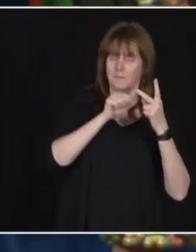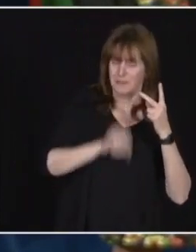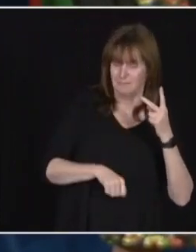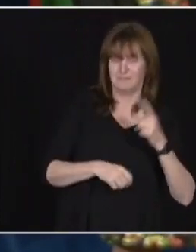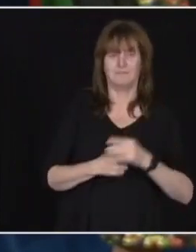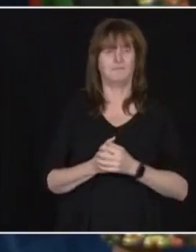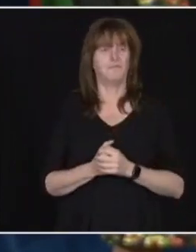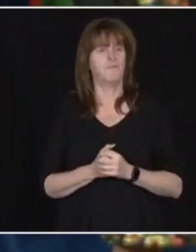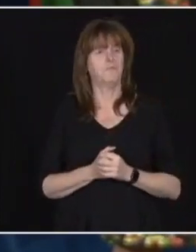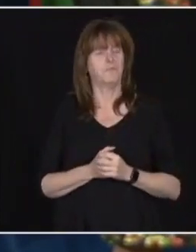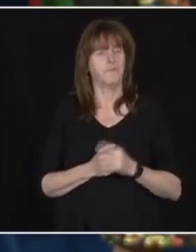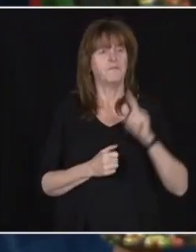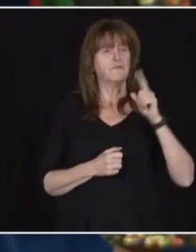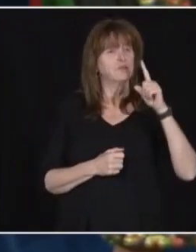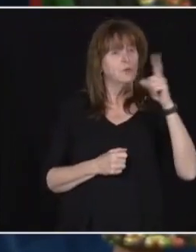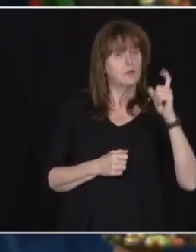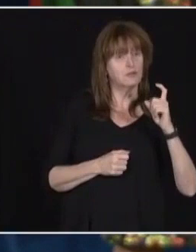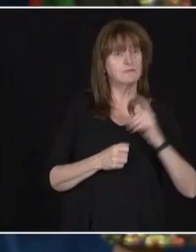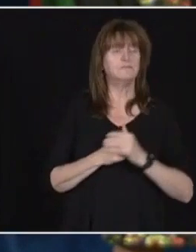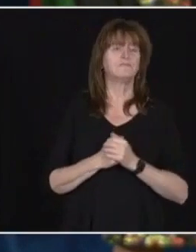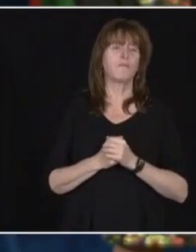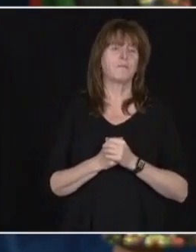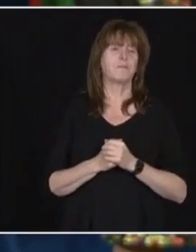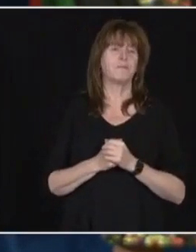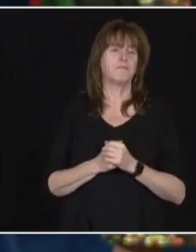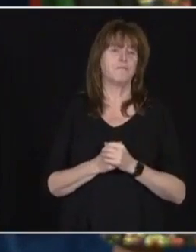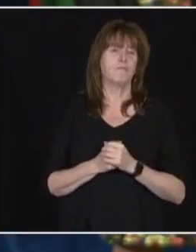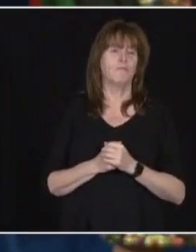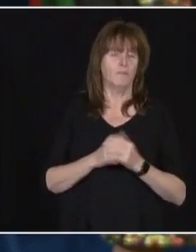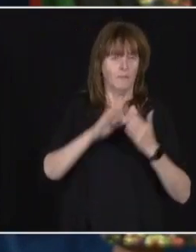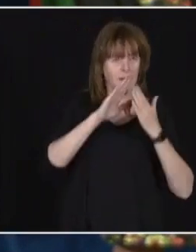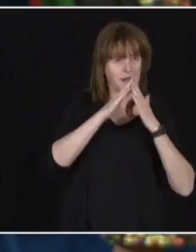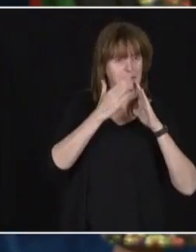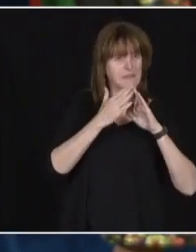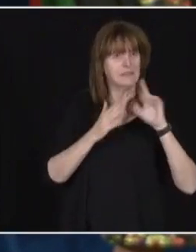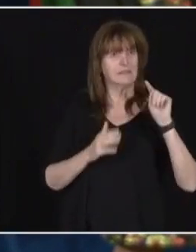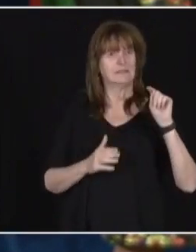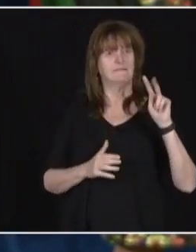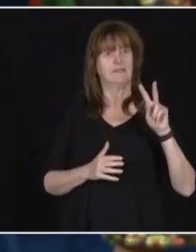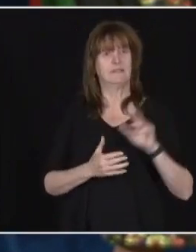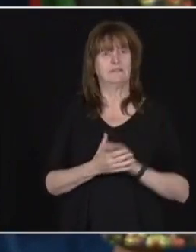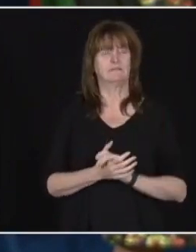Just a reminder, one question, one follow-up please. First question.